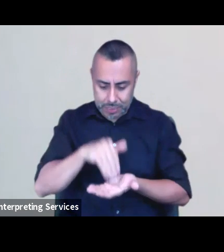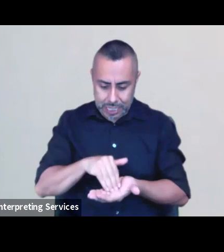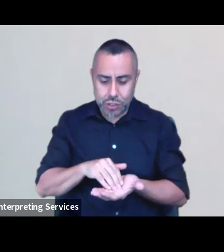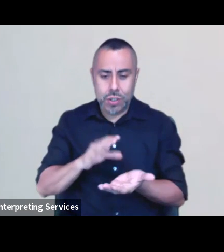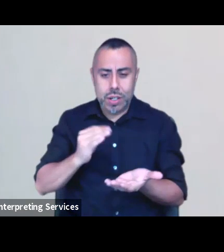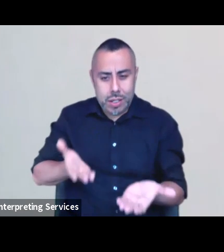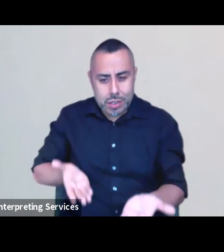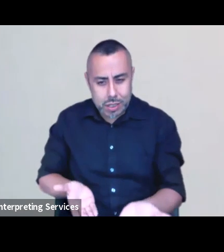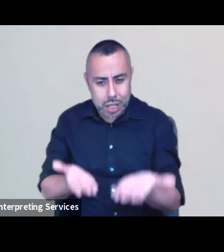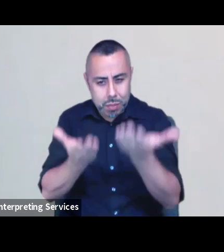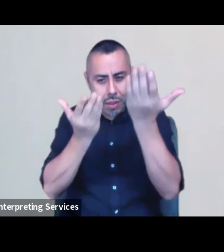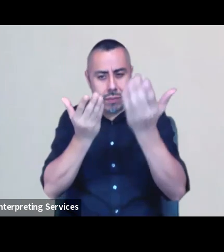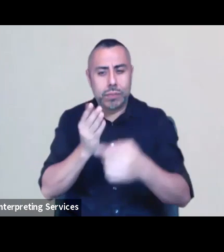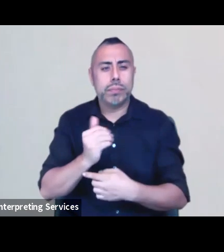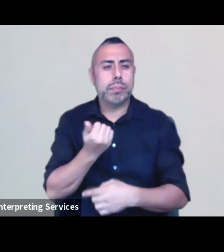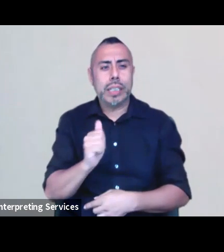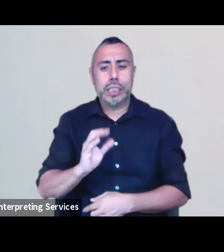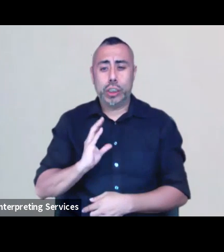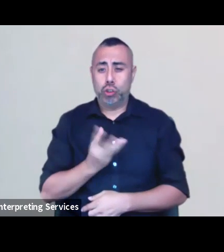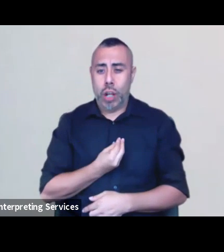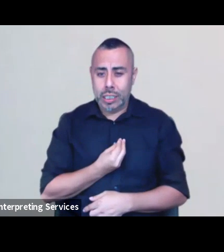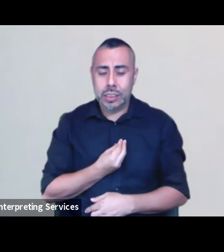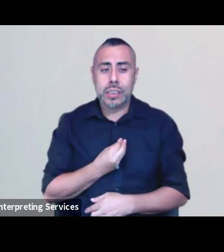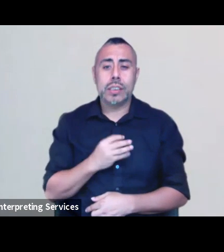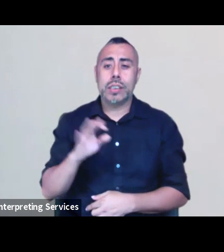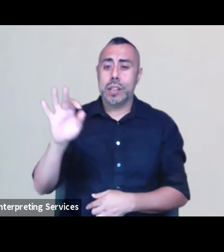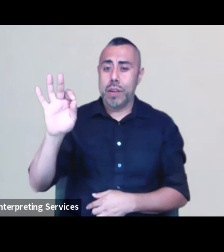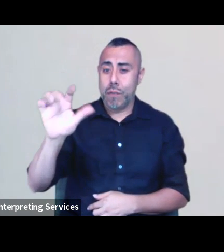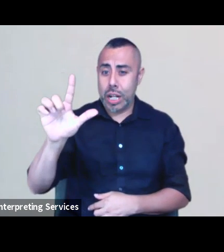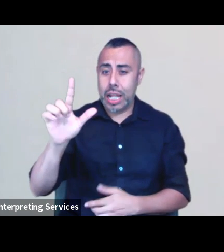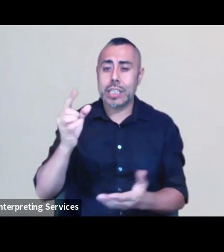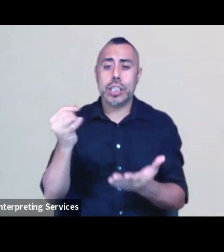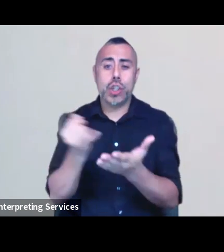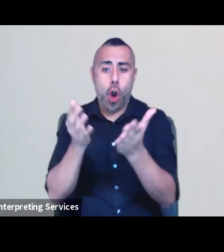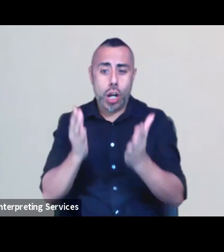specifically trans freelance artists of color for this one.